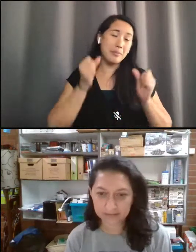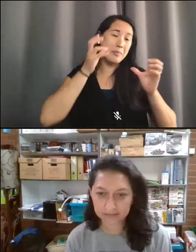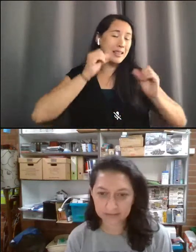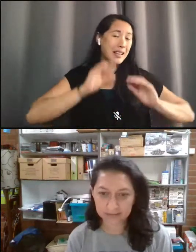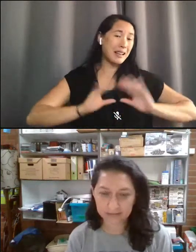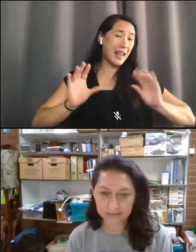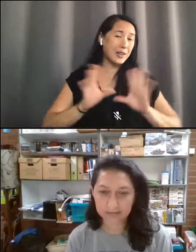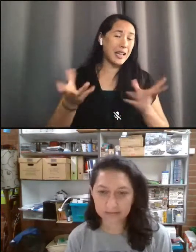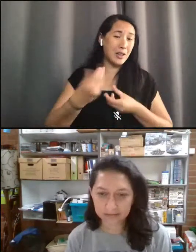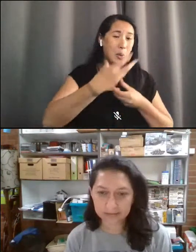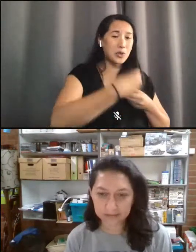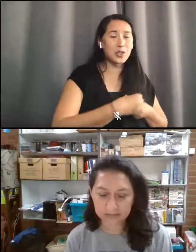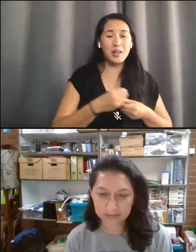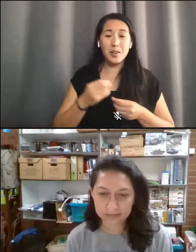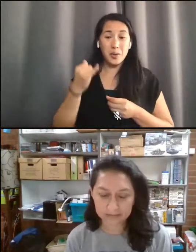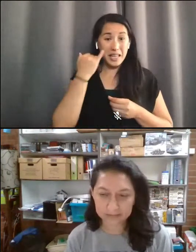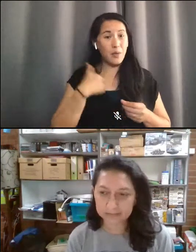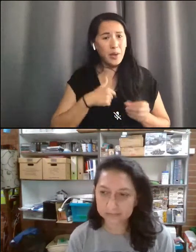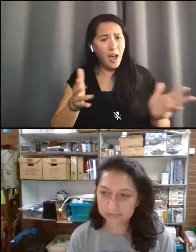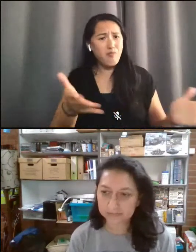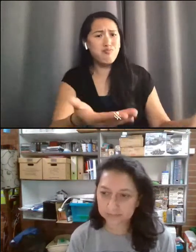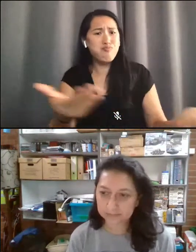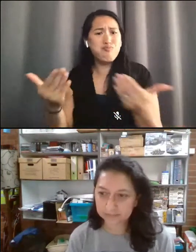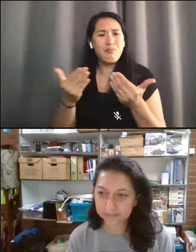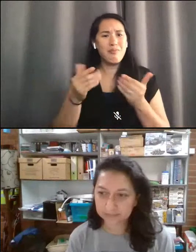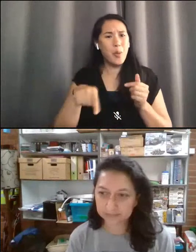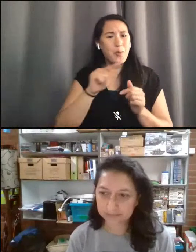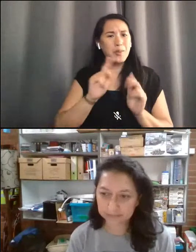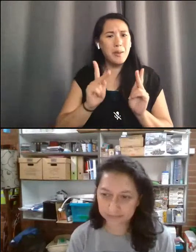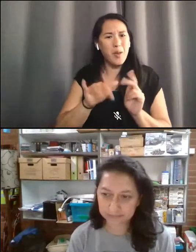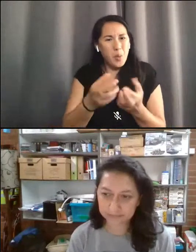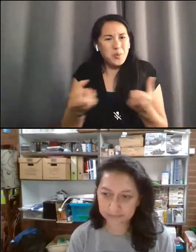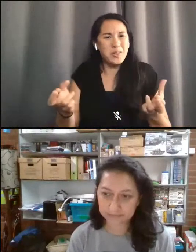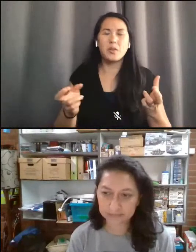the people that i feel like if we can galvanize together we can really change the way that this